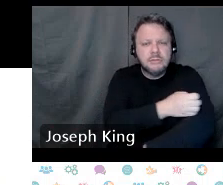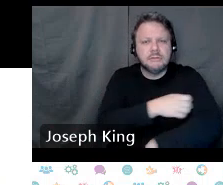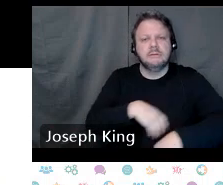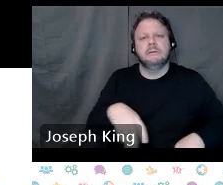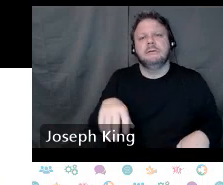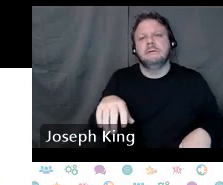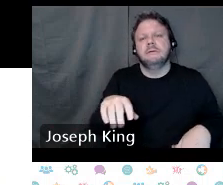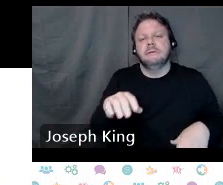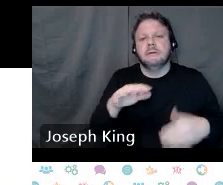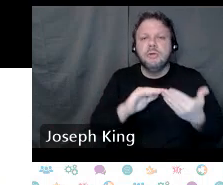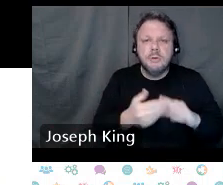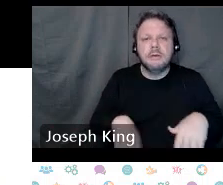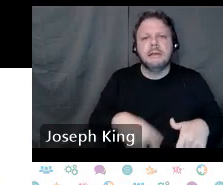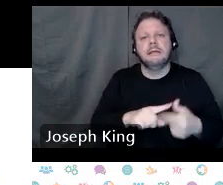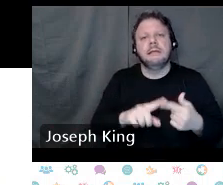Municipalities, area AG.